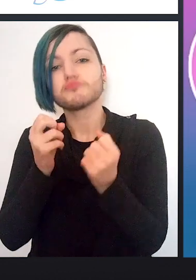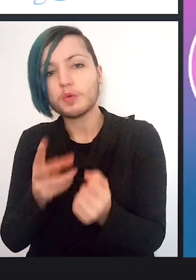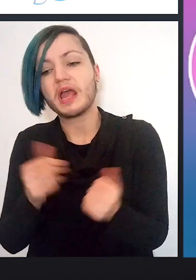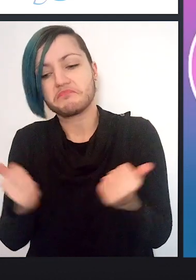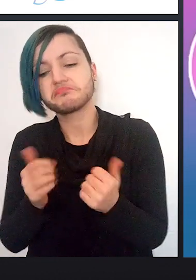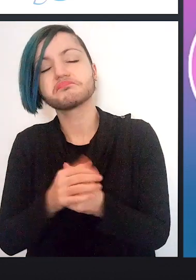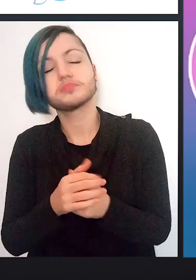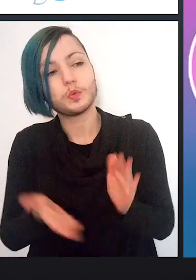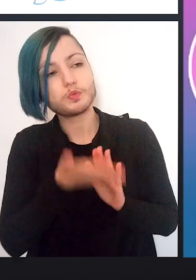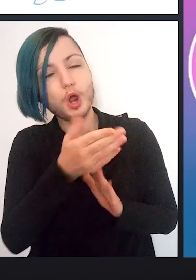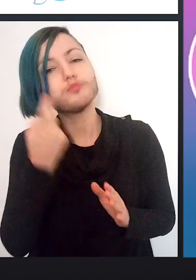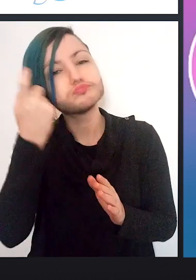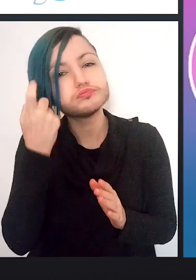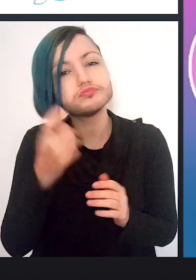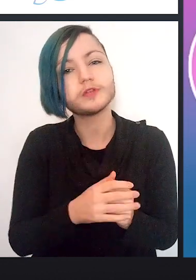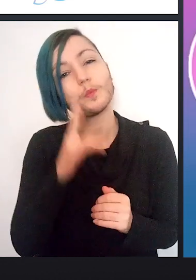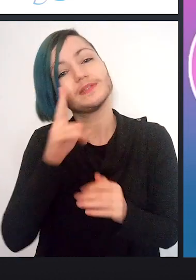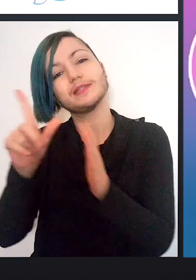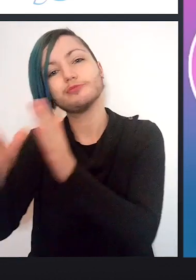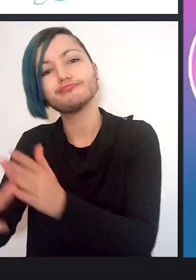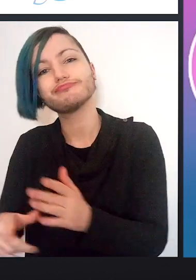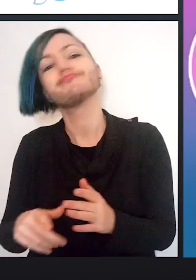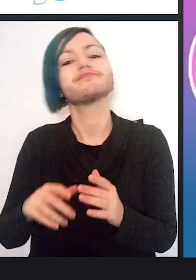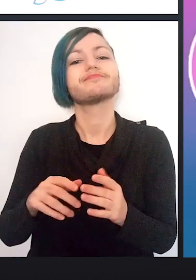and then we'll see you again and you'll make the final decision."